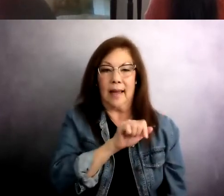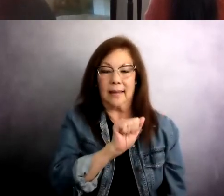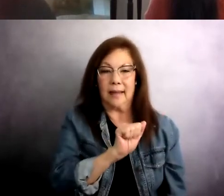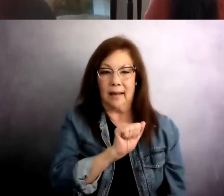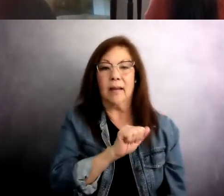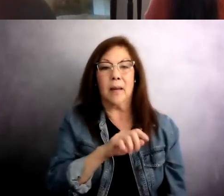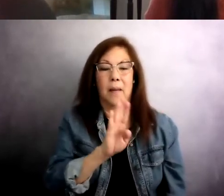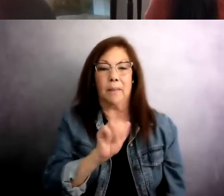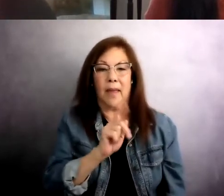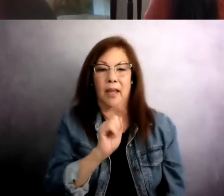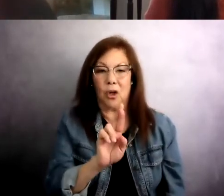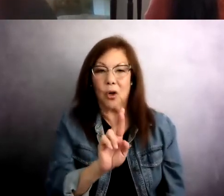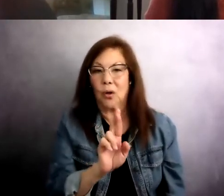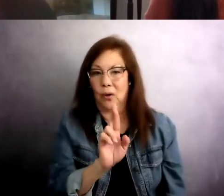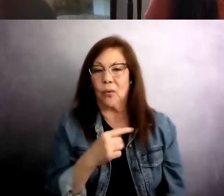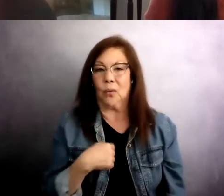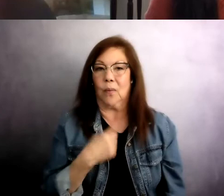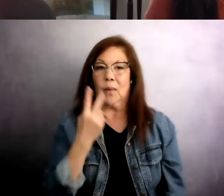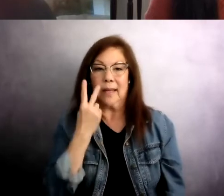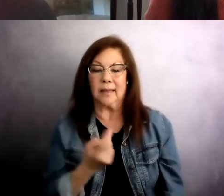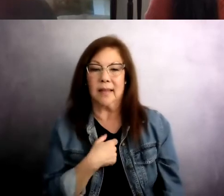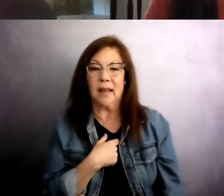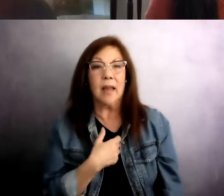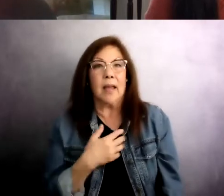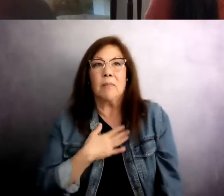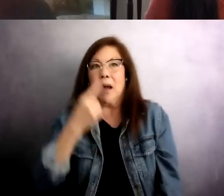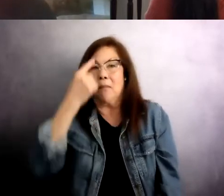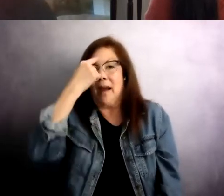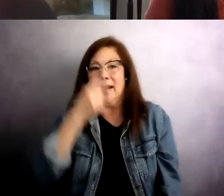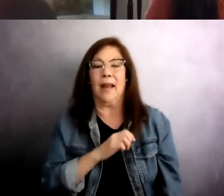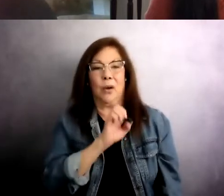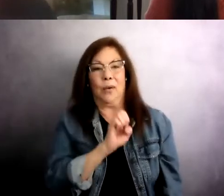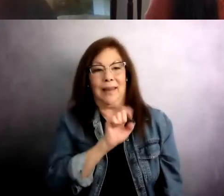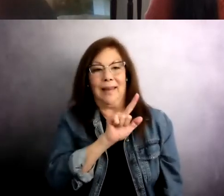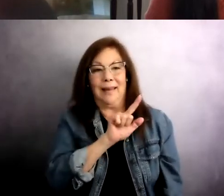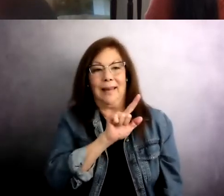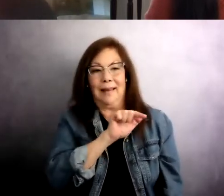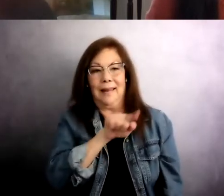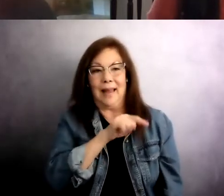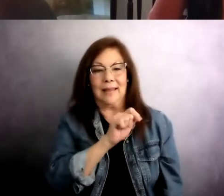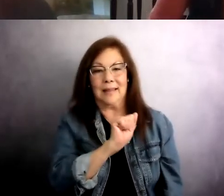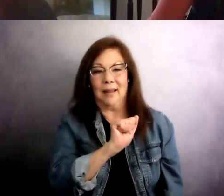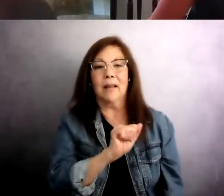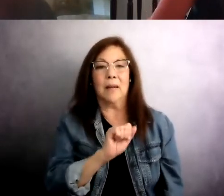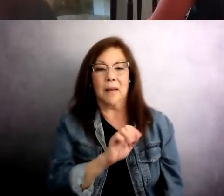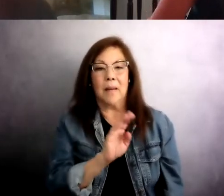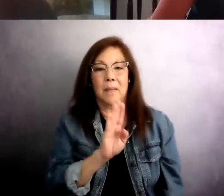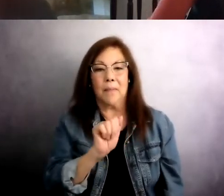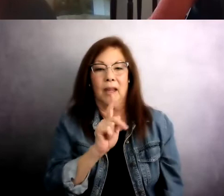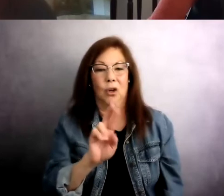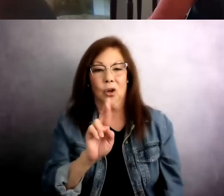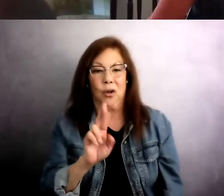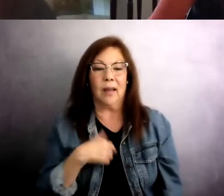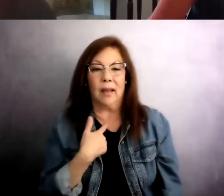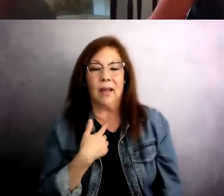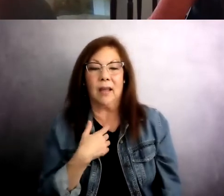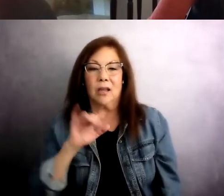grabs. But in my mind I know Eliza Baker it's, and Jordan is figure out towards the end when